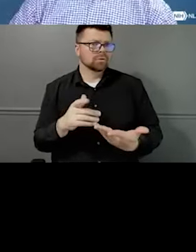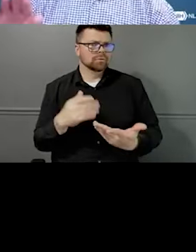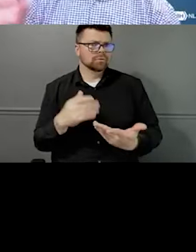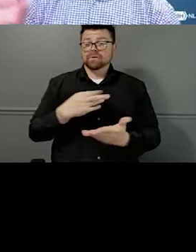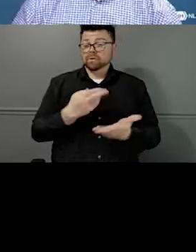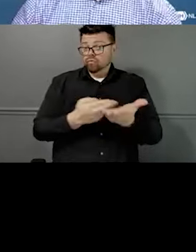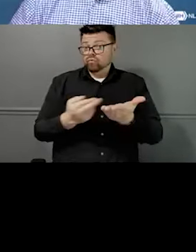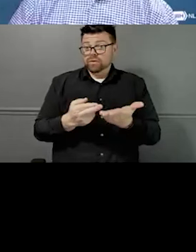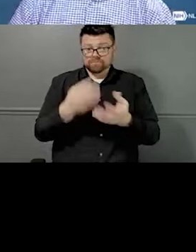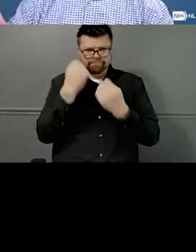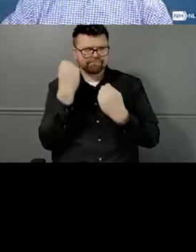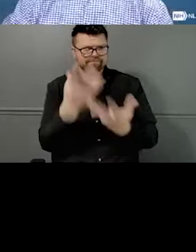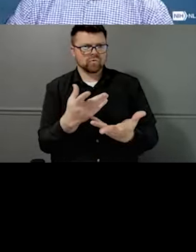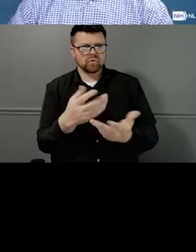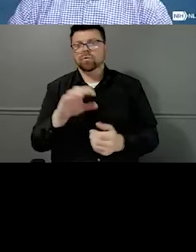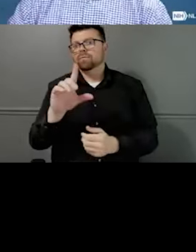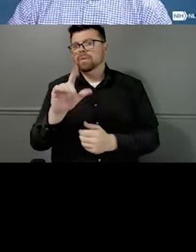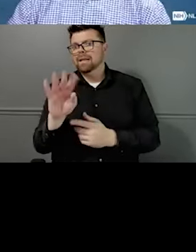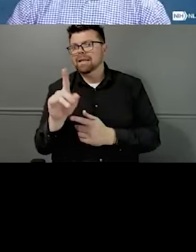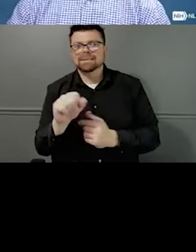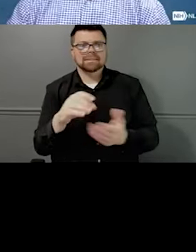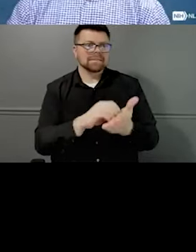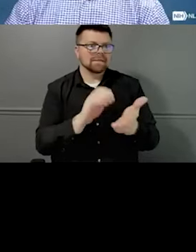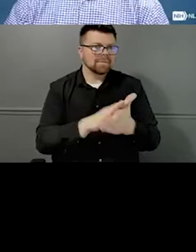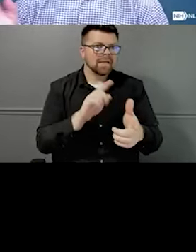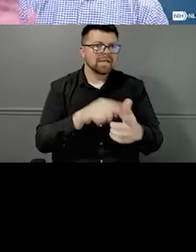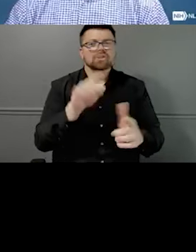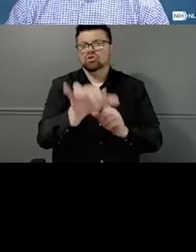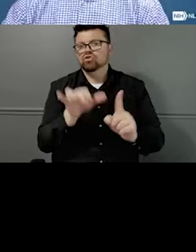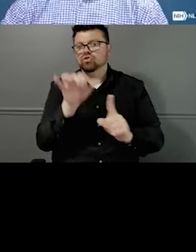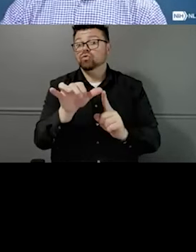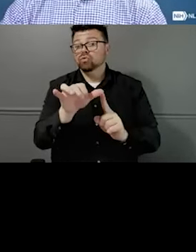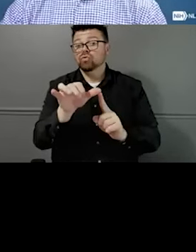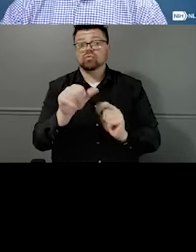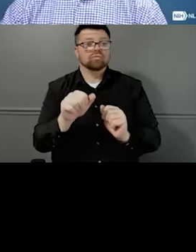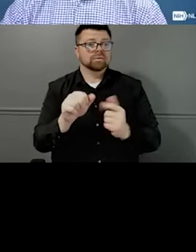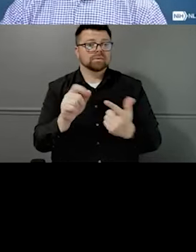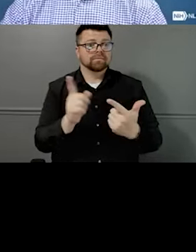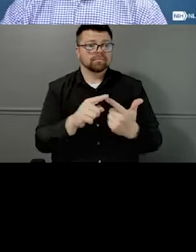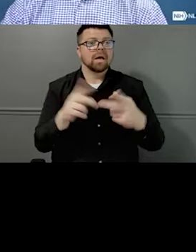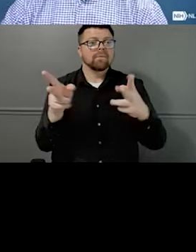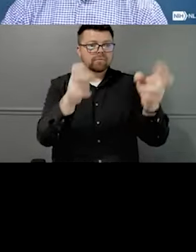links to documentation, some YouTube videos, Again, the link to the help desk,